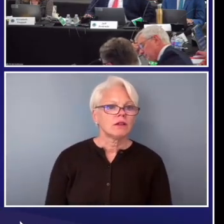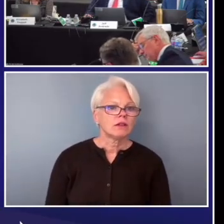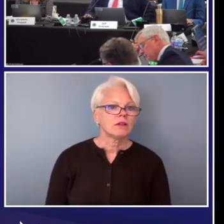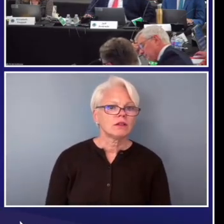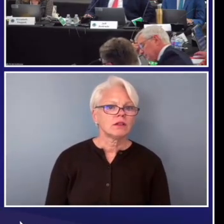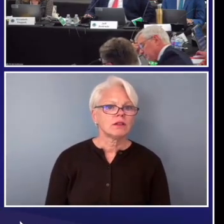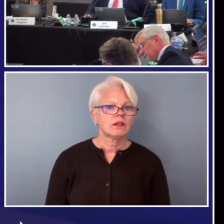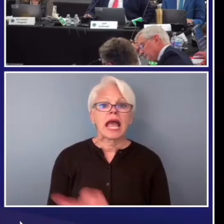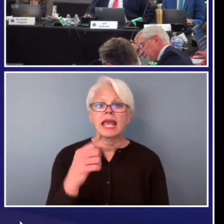Any questions or comments over that section?